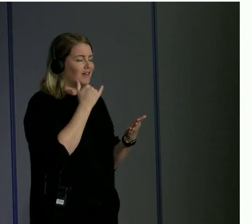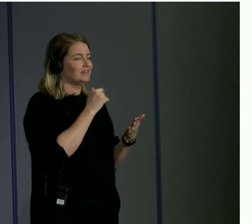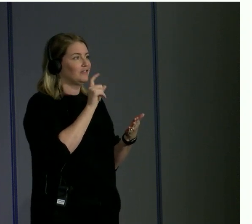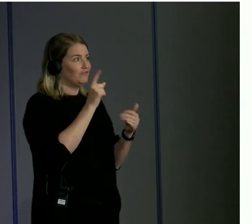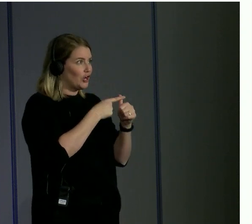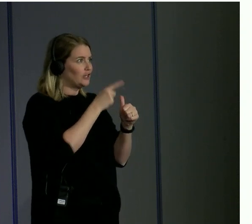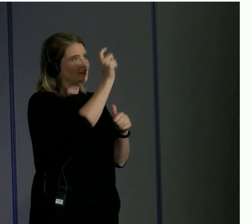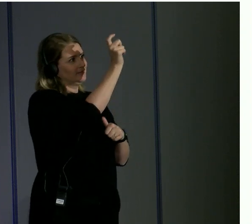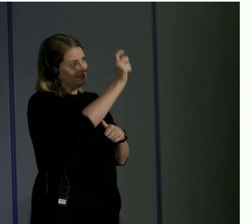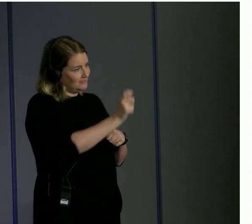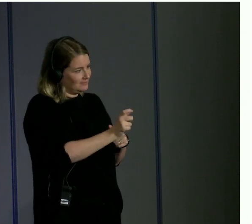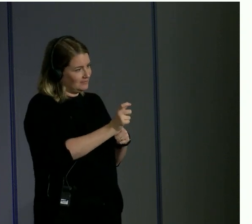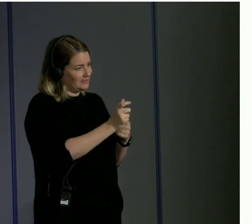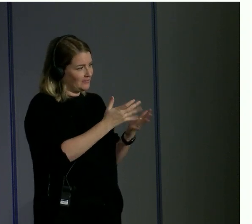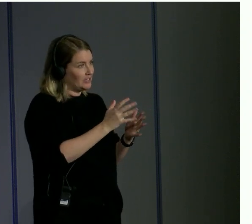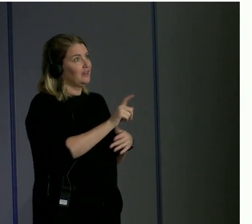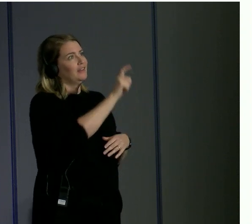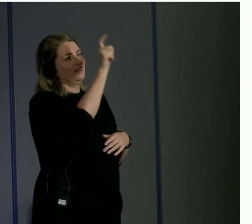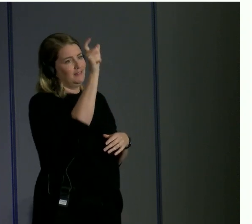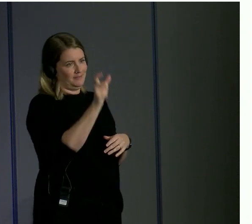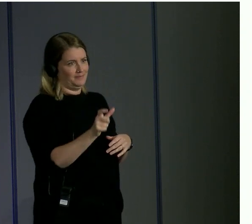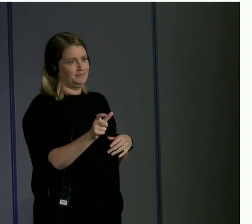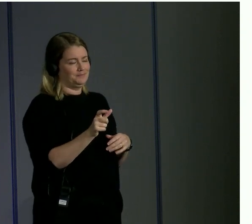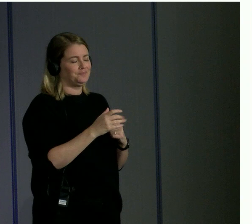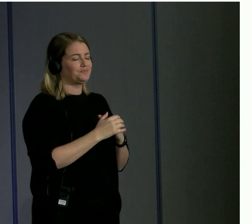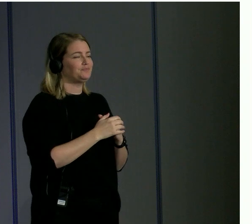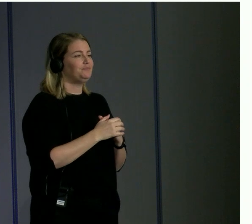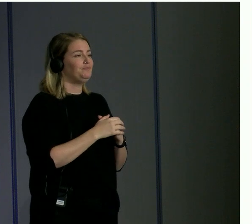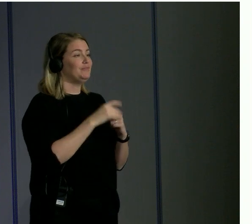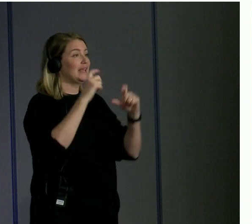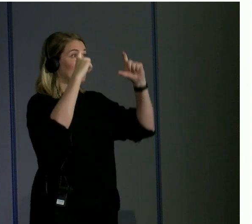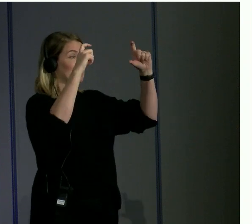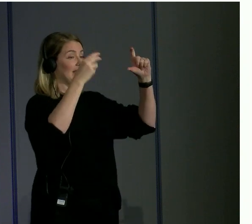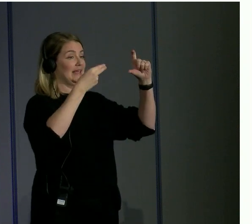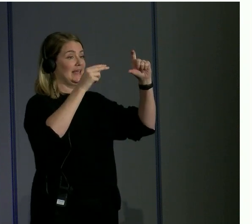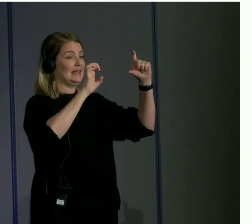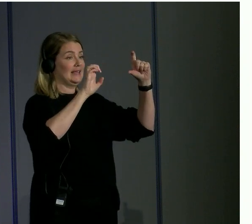Heading structures is your next thing. You want to make sure you have clear organized heading